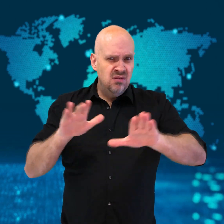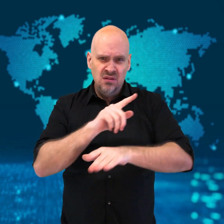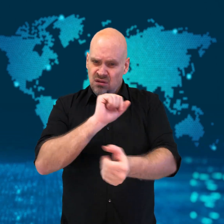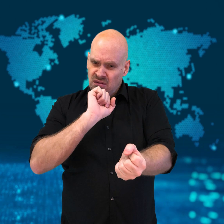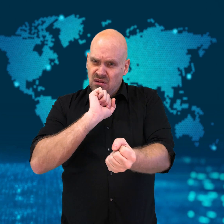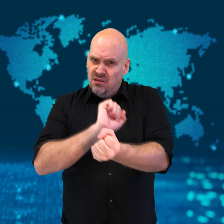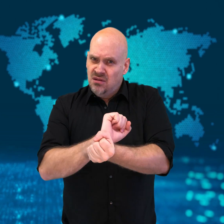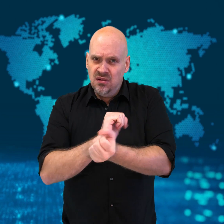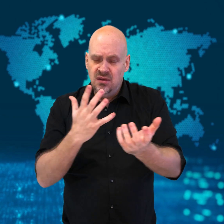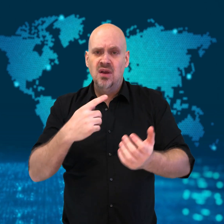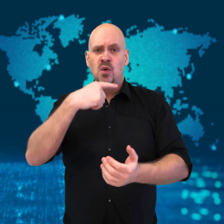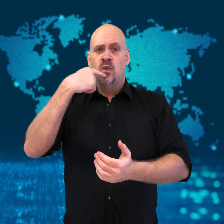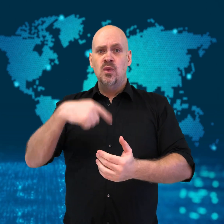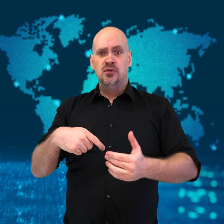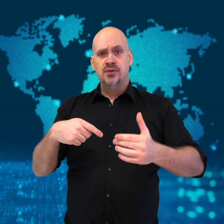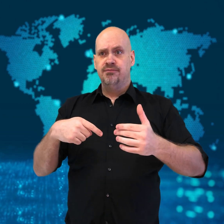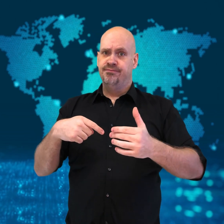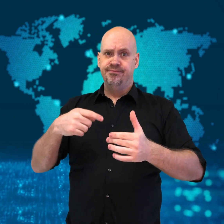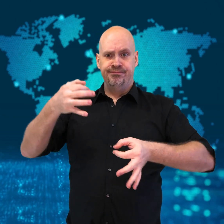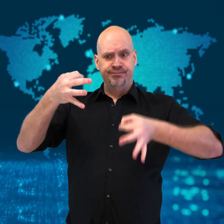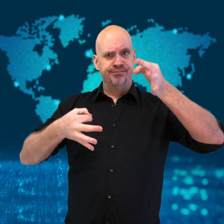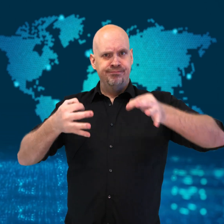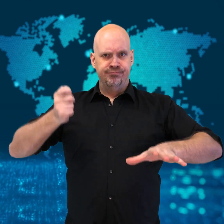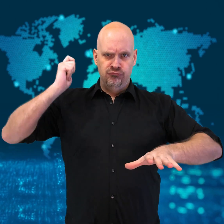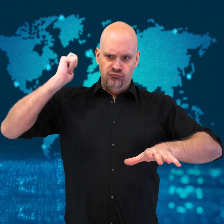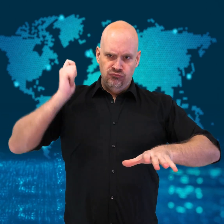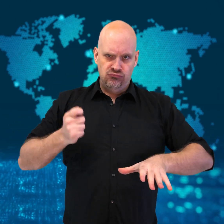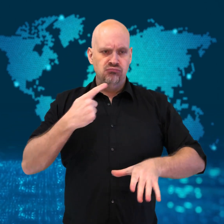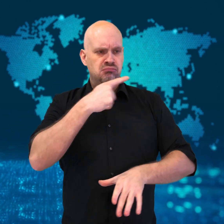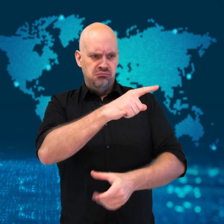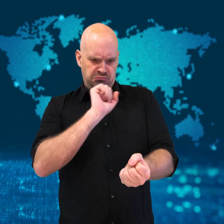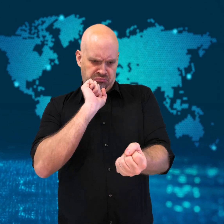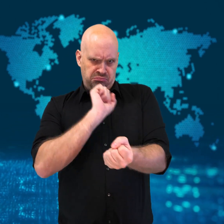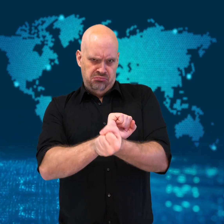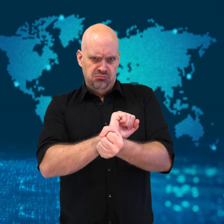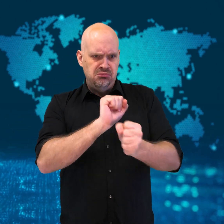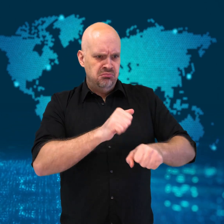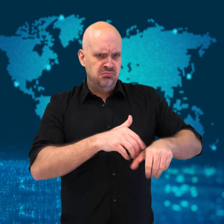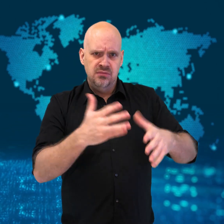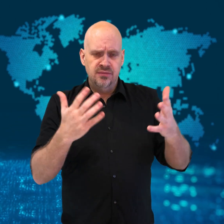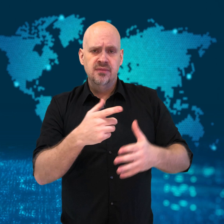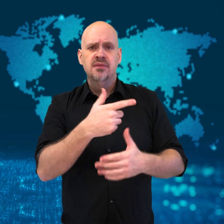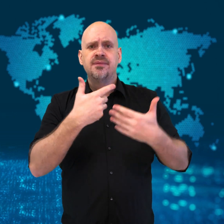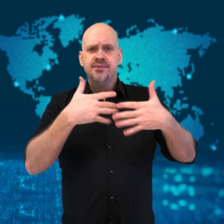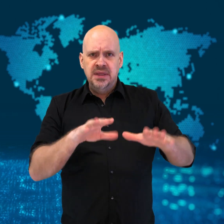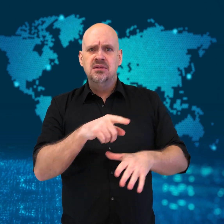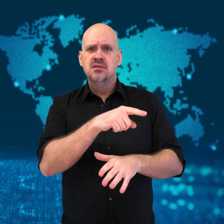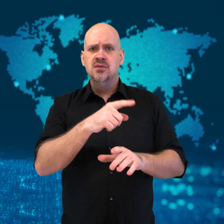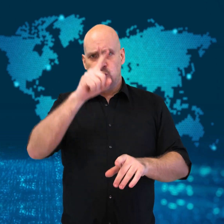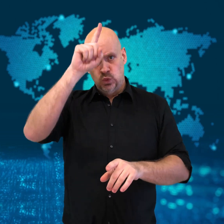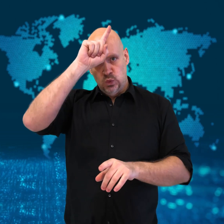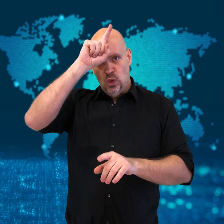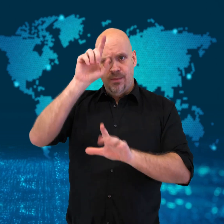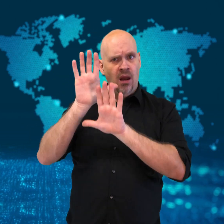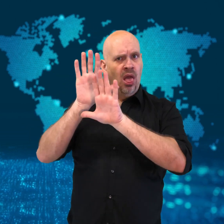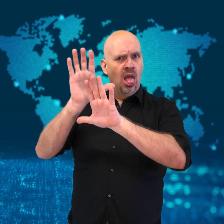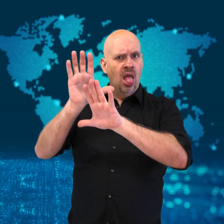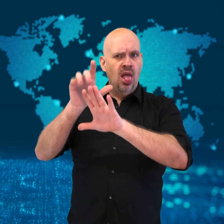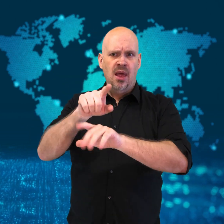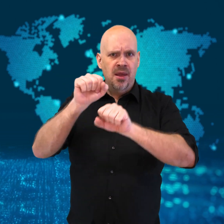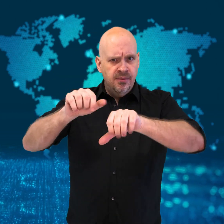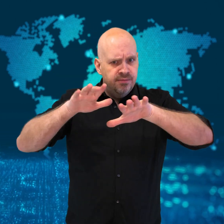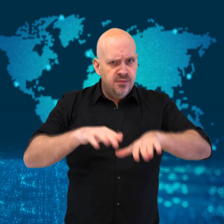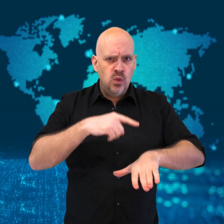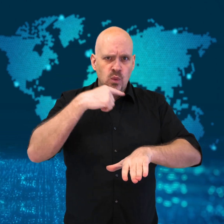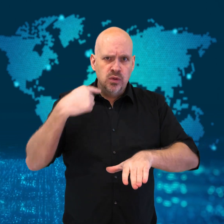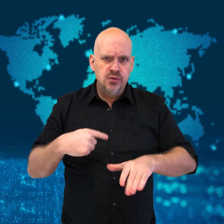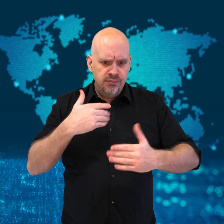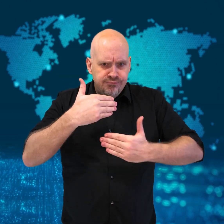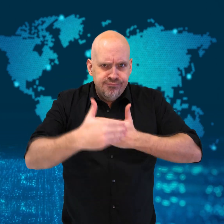Many have protested his arrest and detention after a Russian court